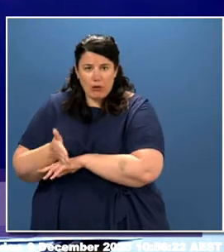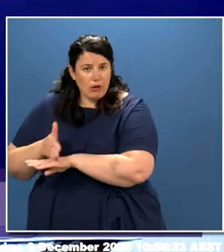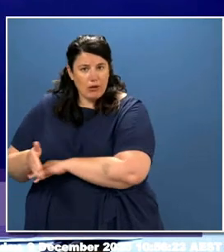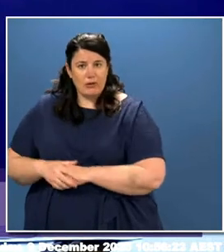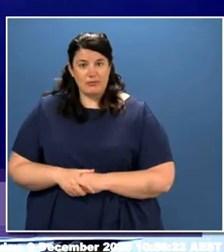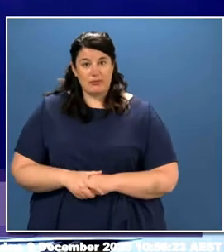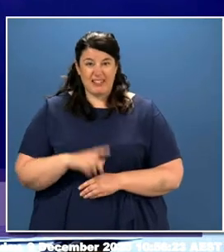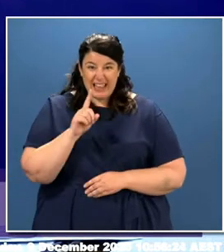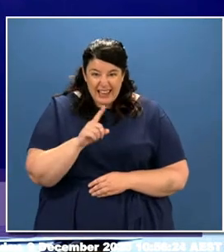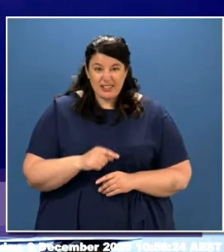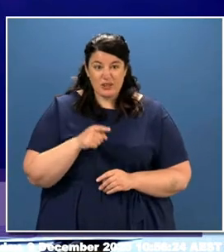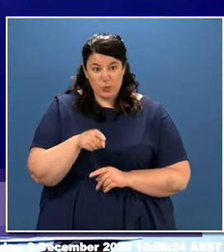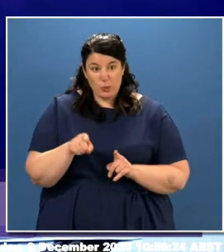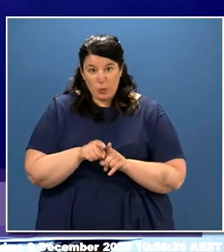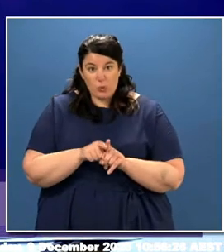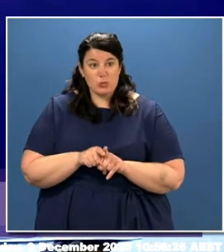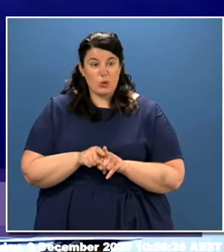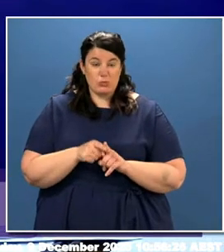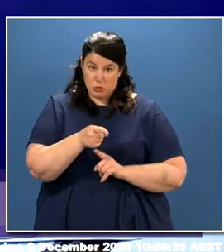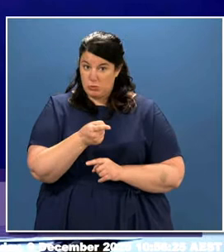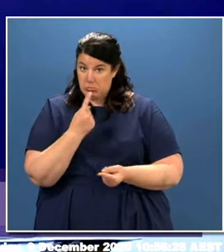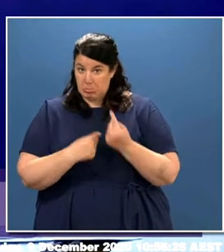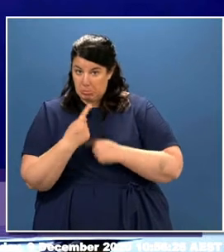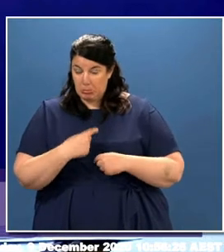And you are also experiencing, you've told us, what some would regard